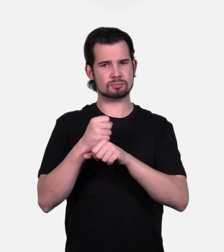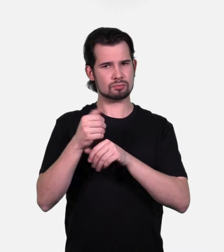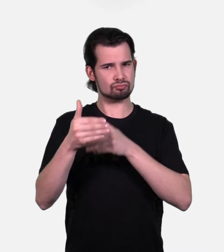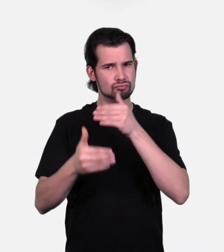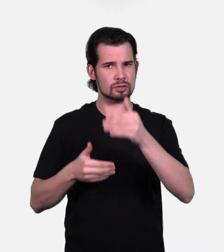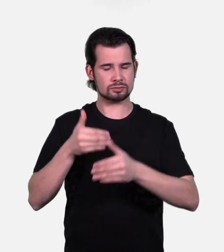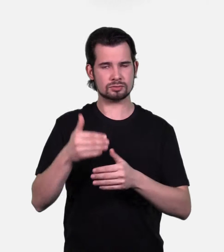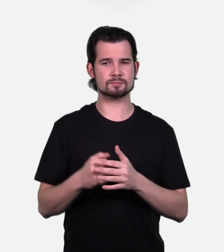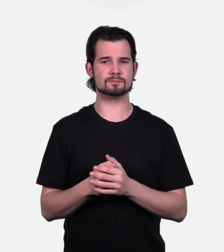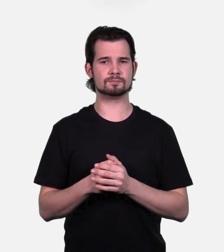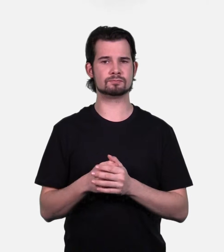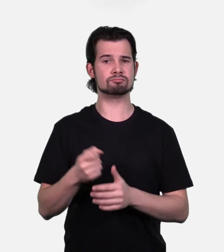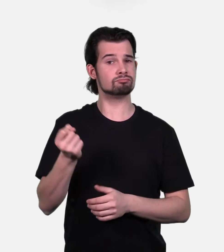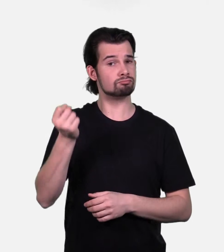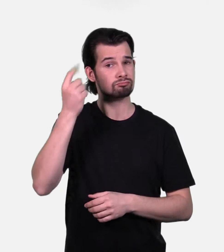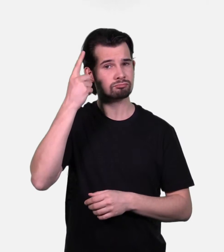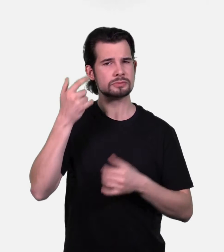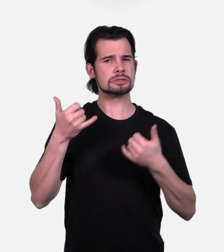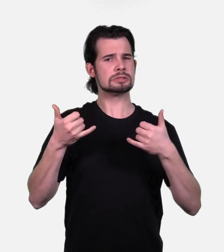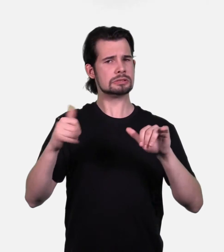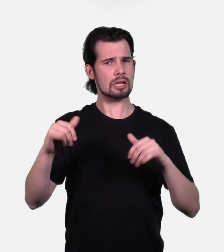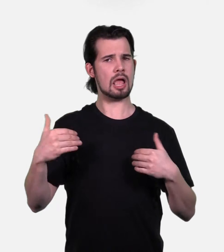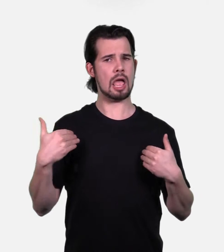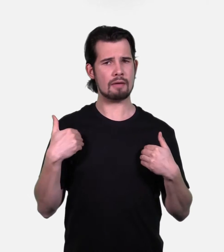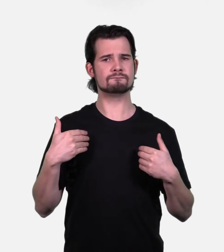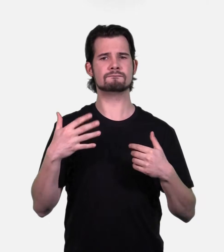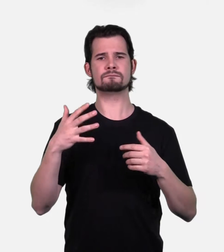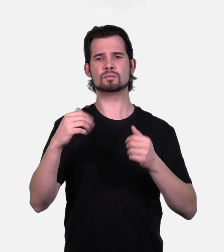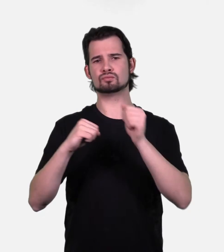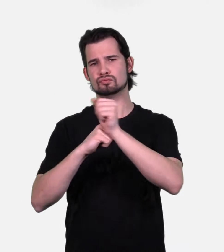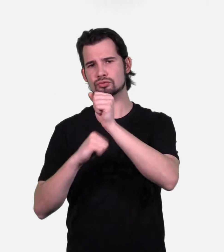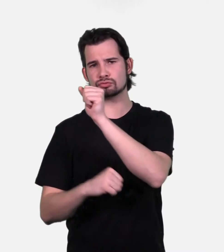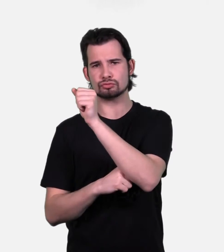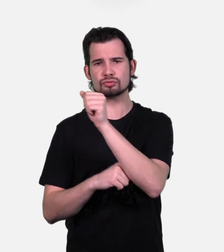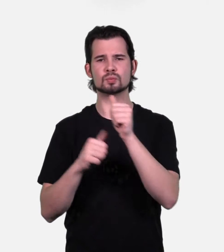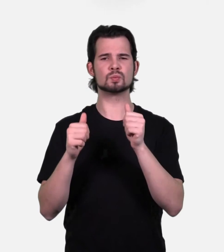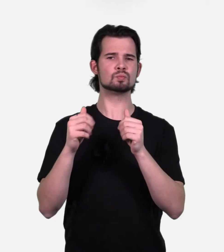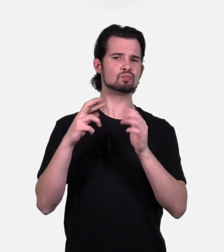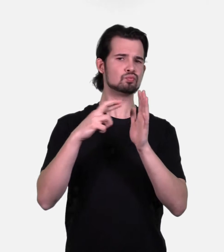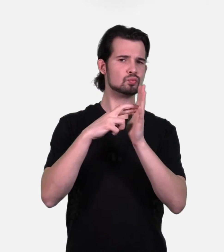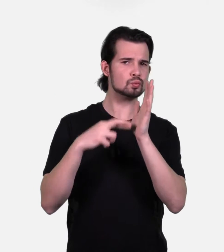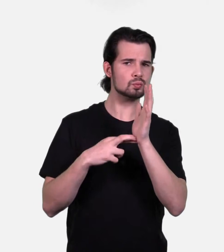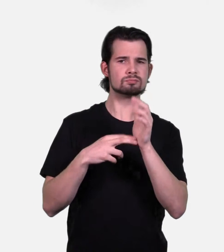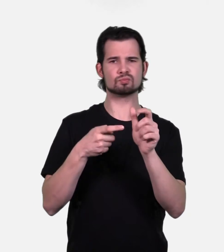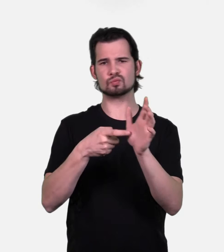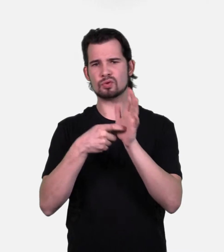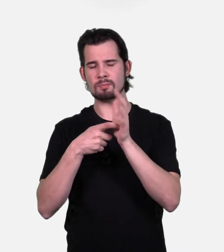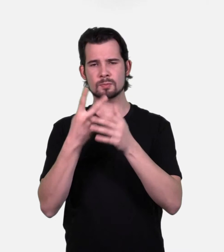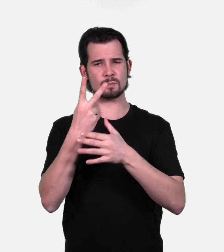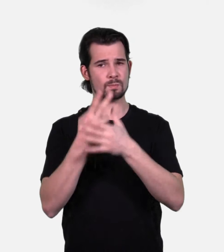However, it is still a structured process with requirements that both parties must follow.